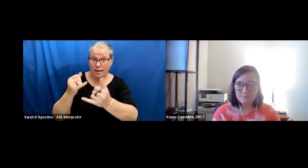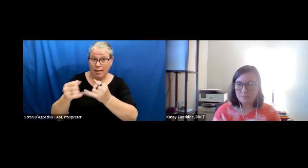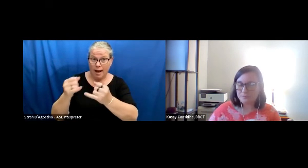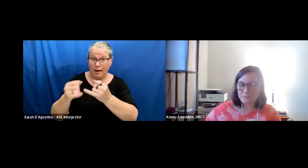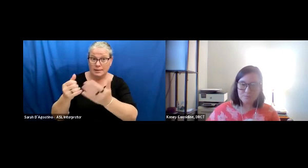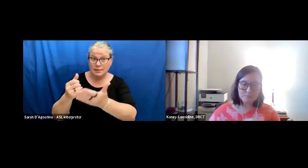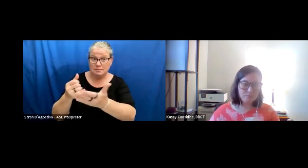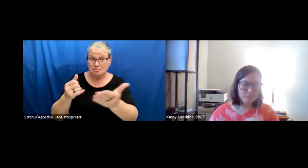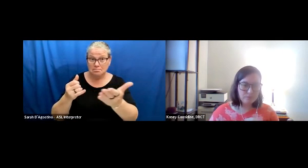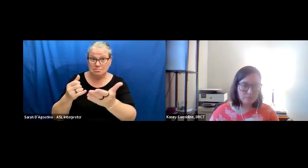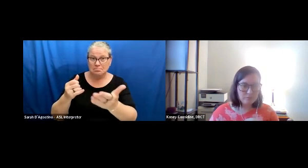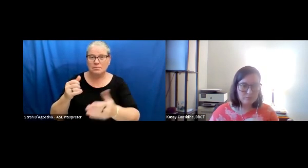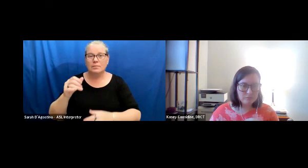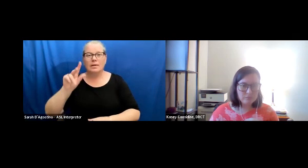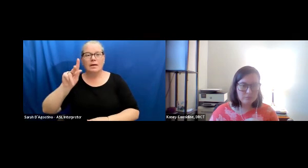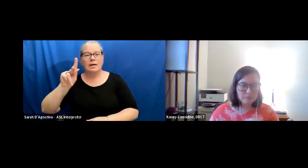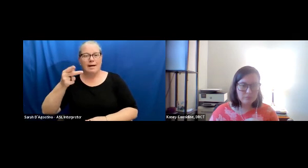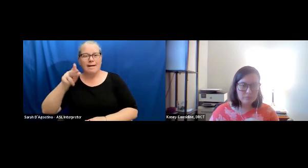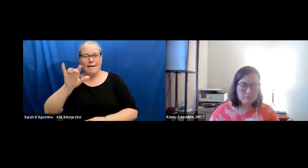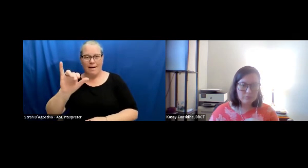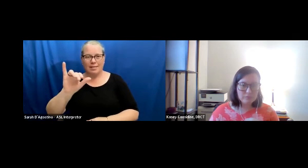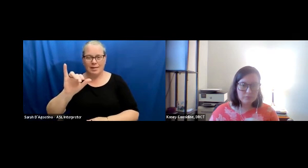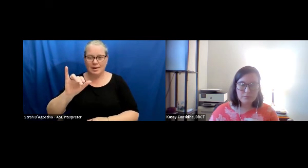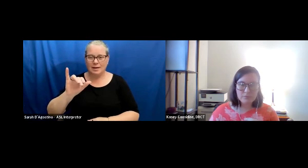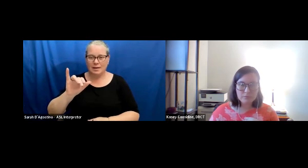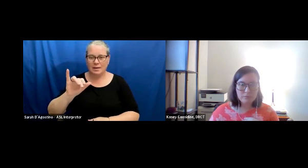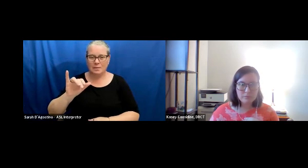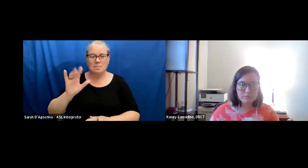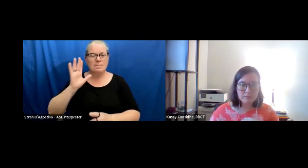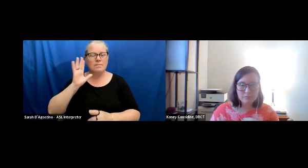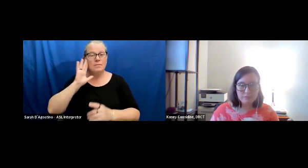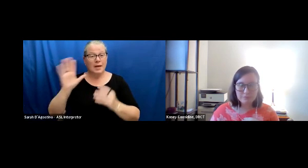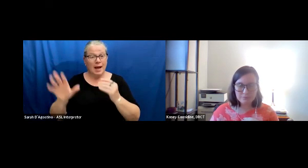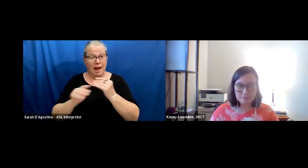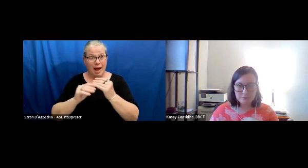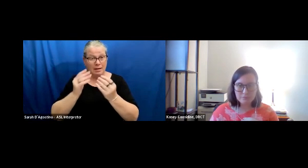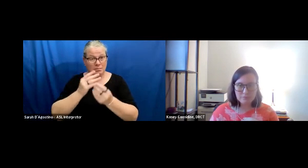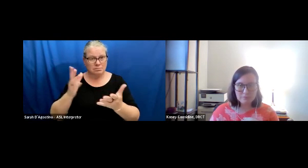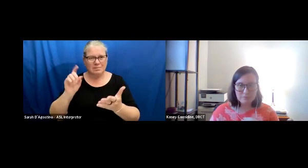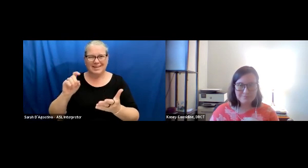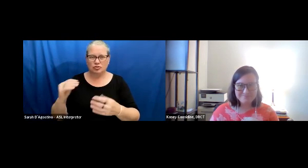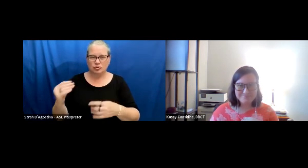i think i would just add is i i hope that people oh i guess i should turn my video on